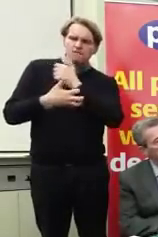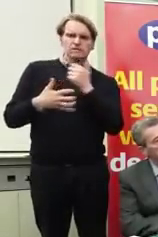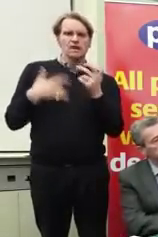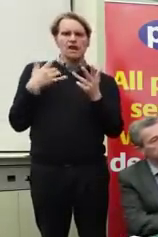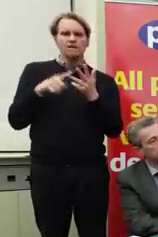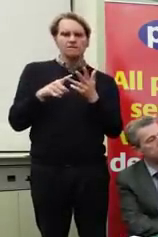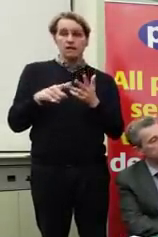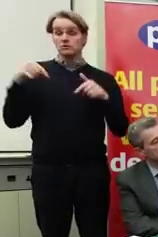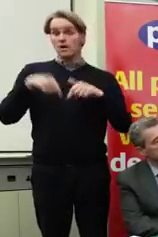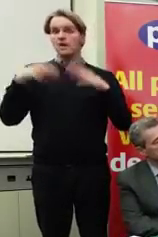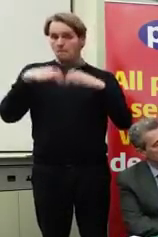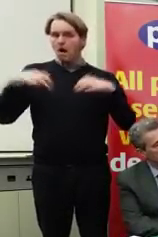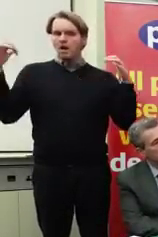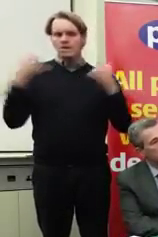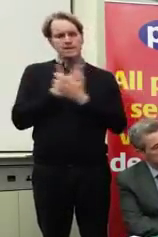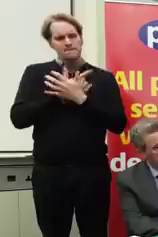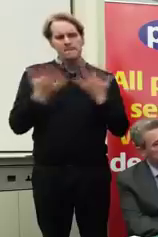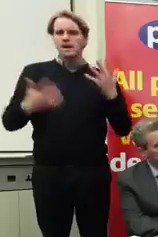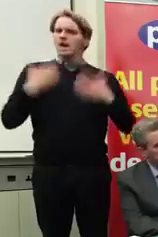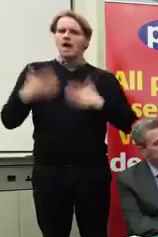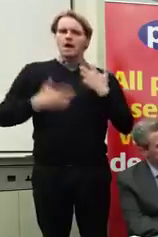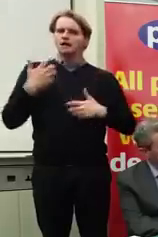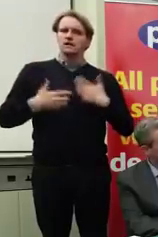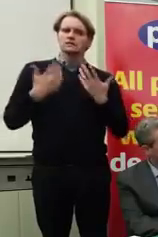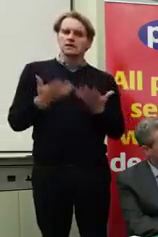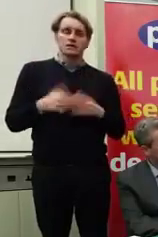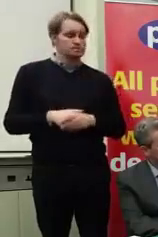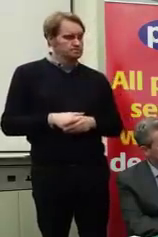and I could completely understand it. Thank you. John I